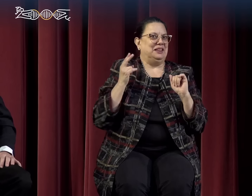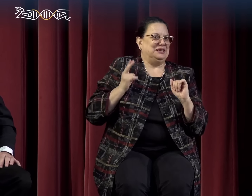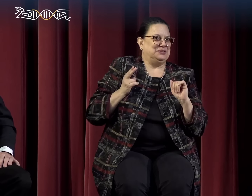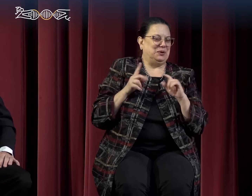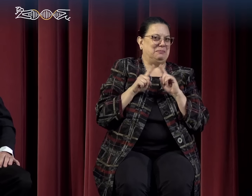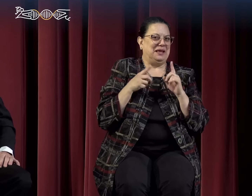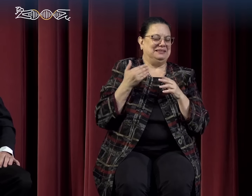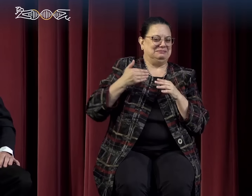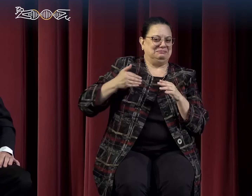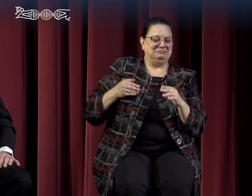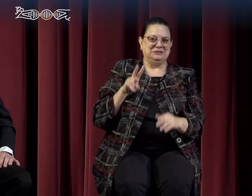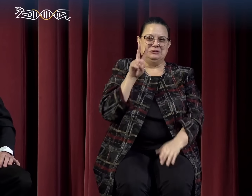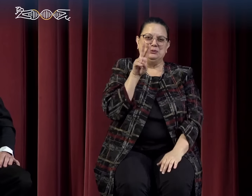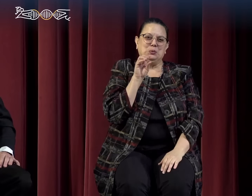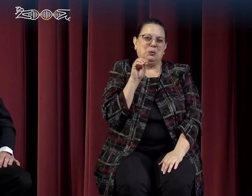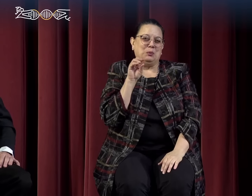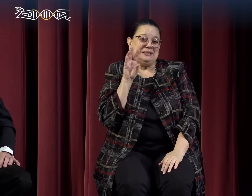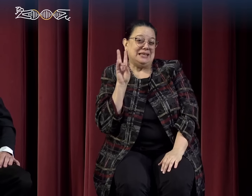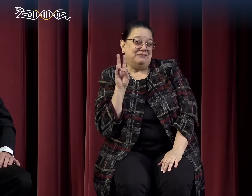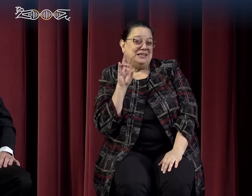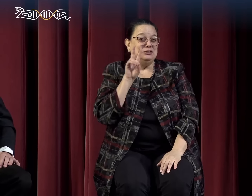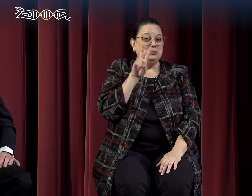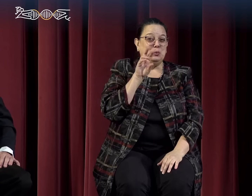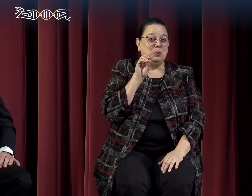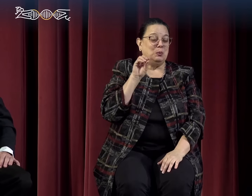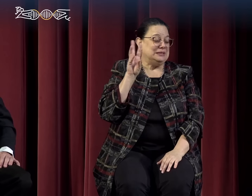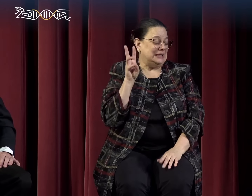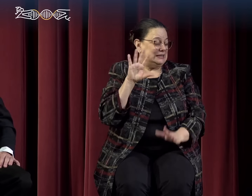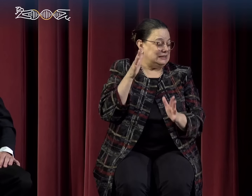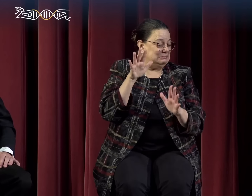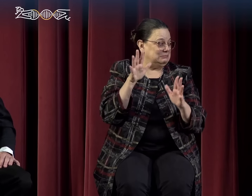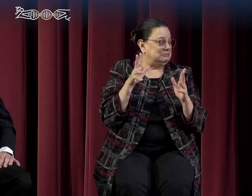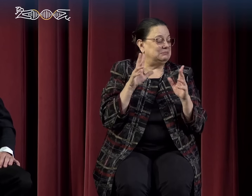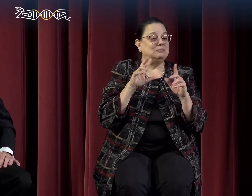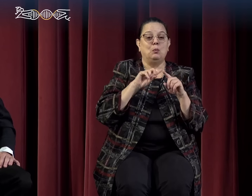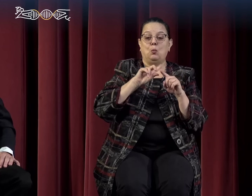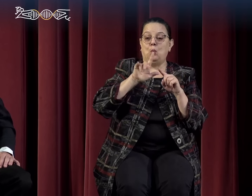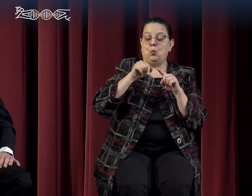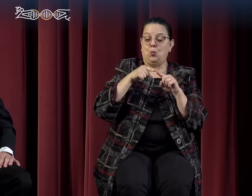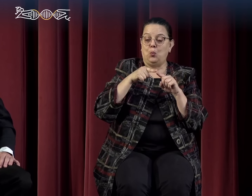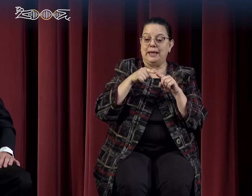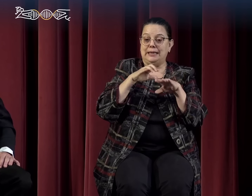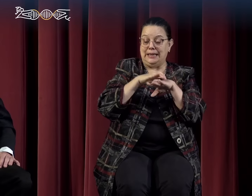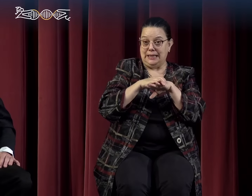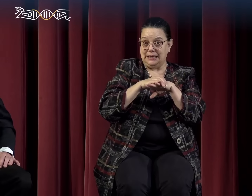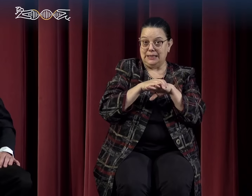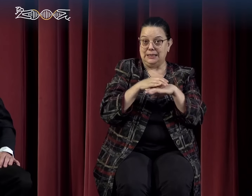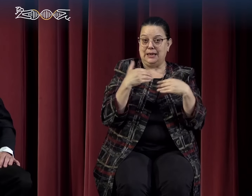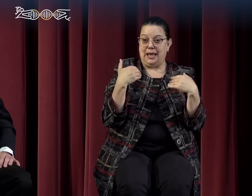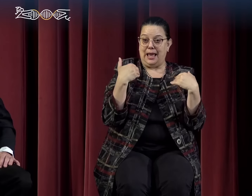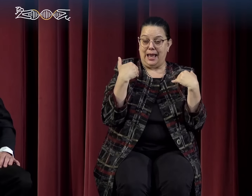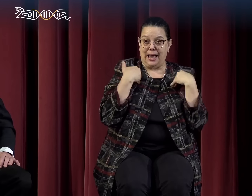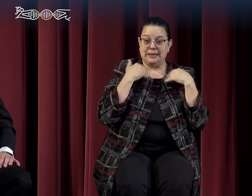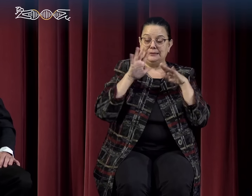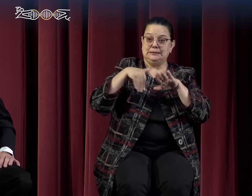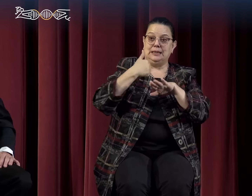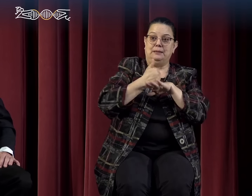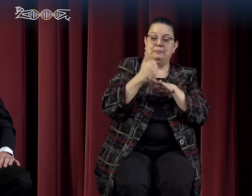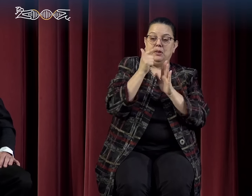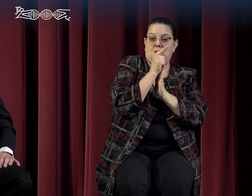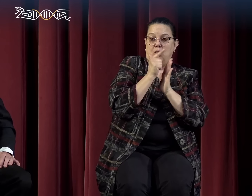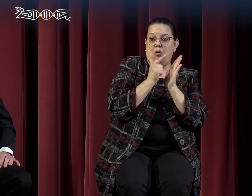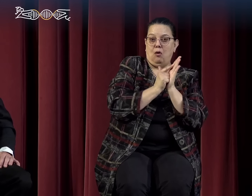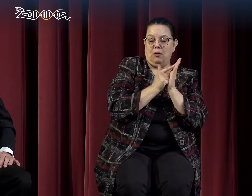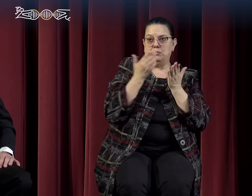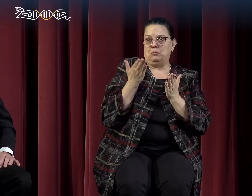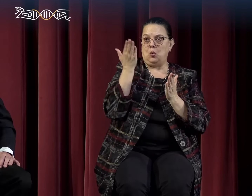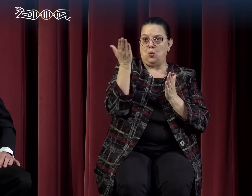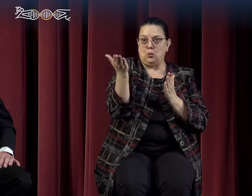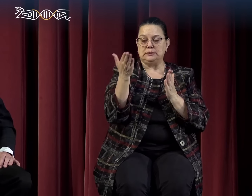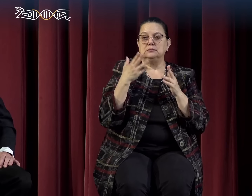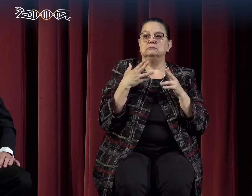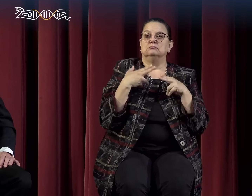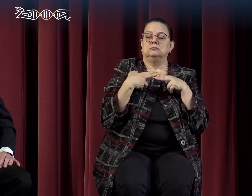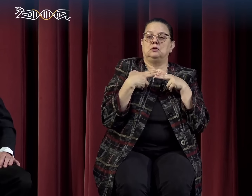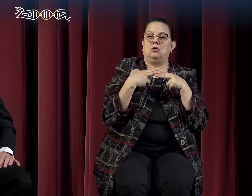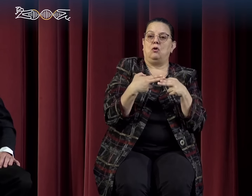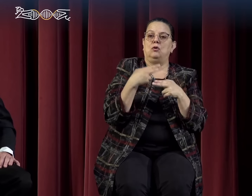And thinking back to 2006, 2007 in England a law was passed that was